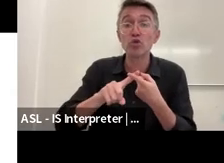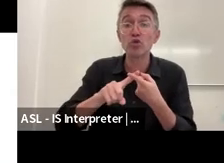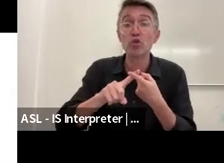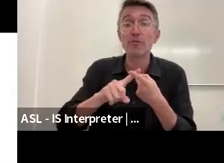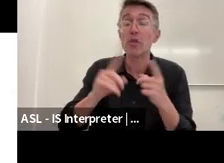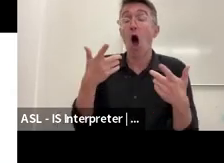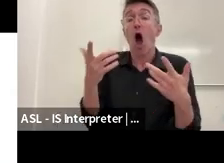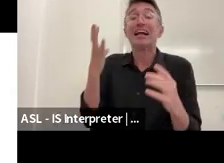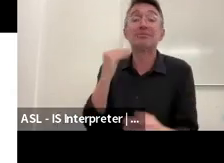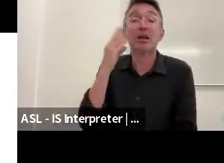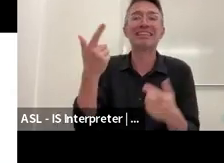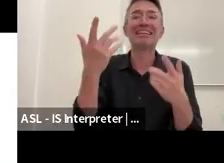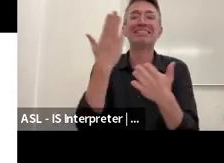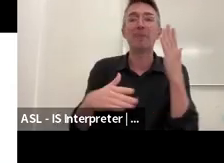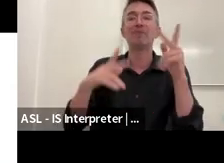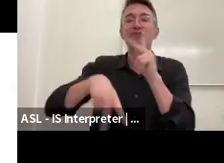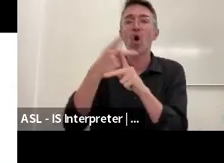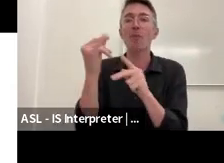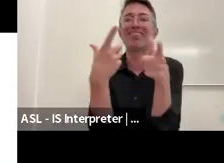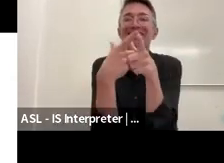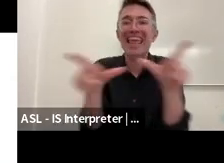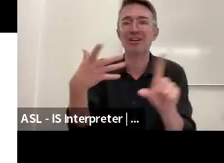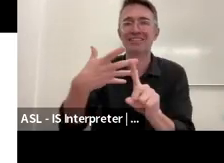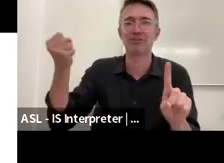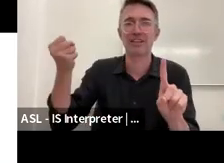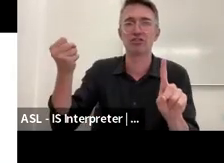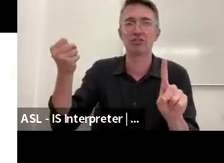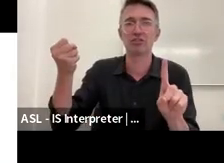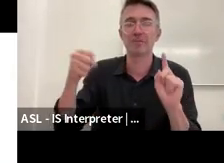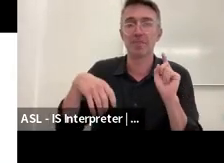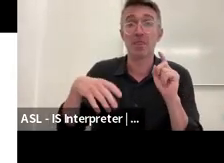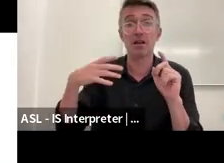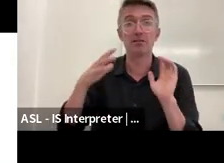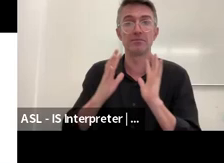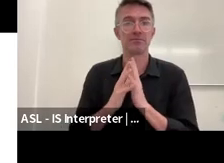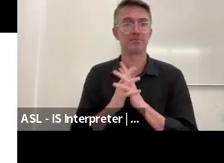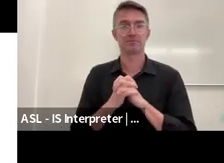is that 90% of deaf children in the world are victims to some